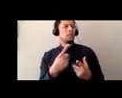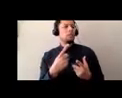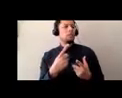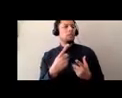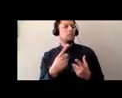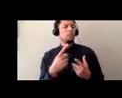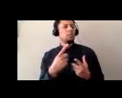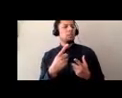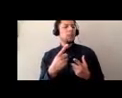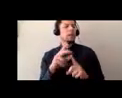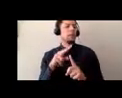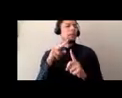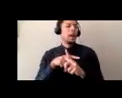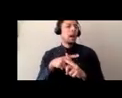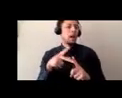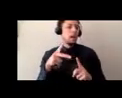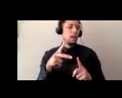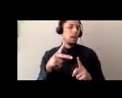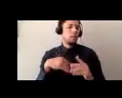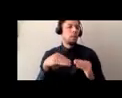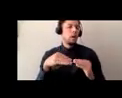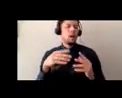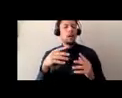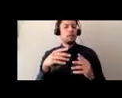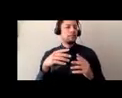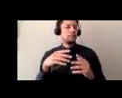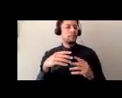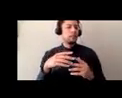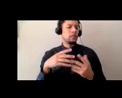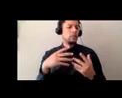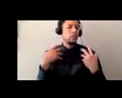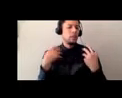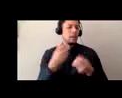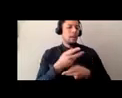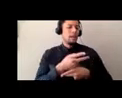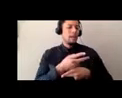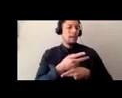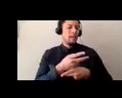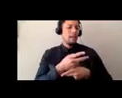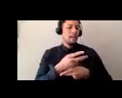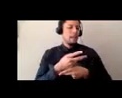Sharon Brisolara: So Rachel would be representing prestige?